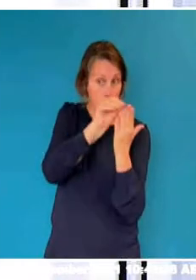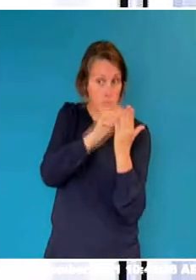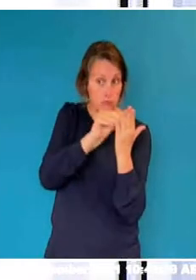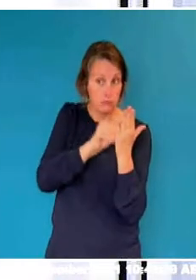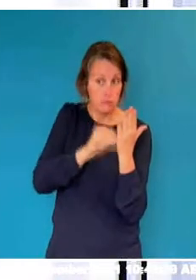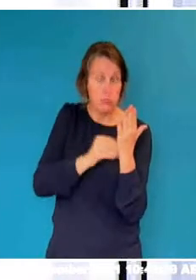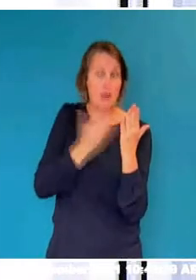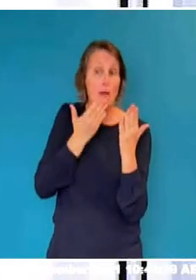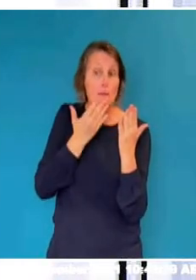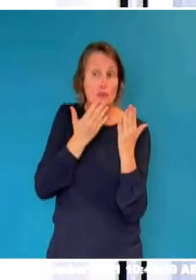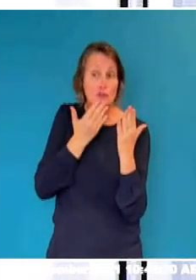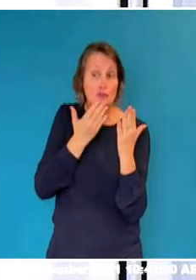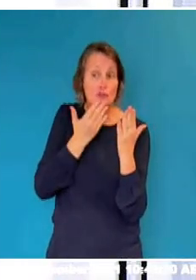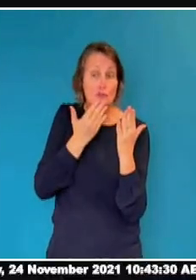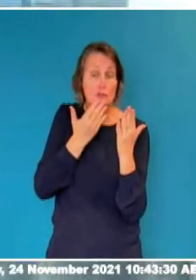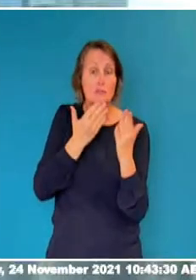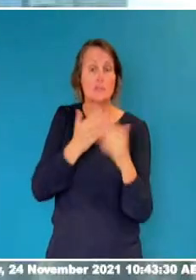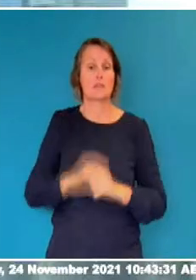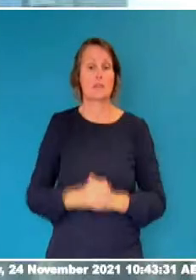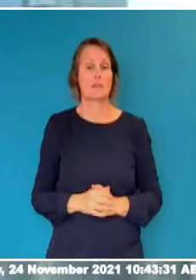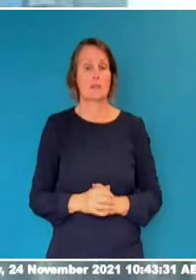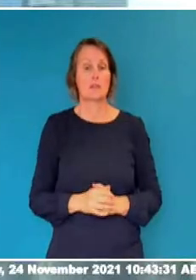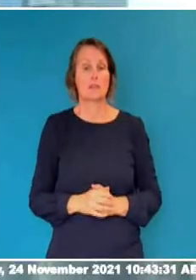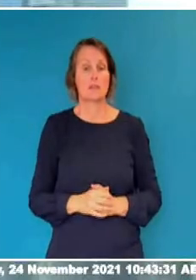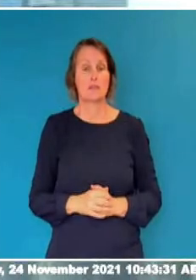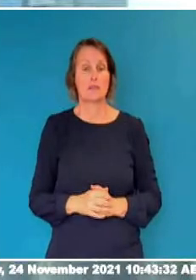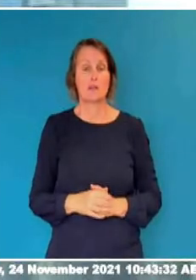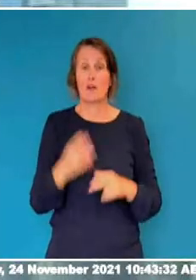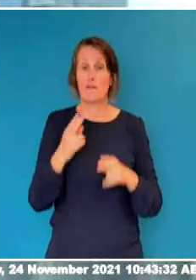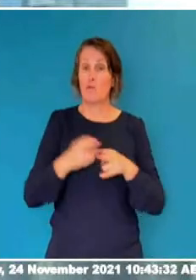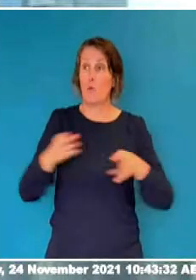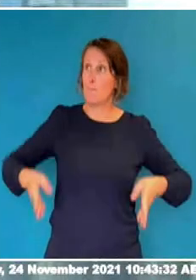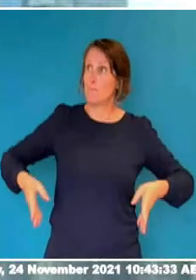We've tracked the cost of our physical building adjustments, that we've